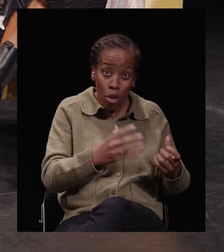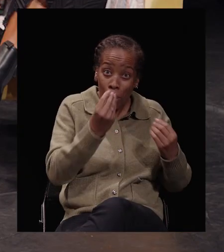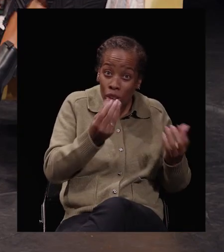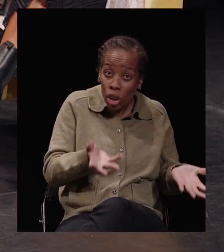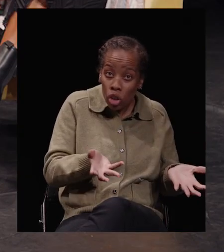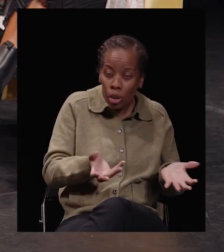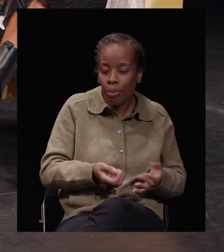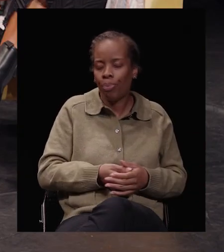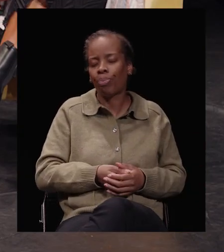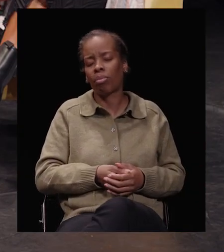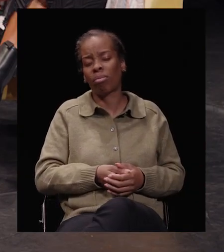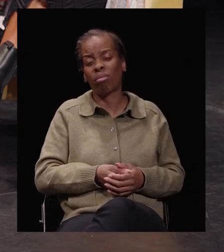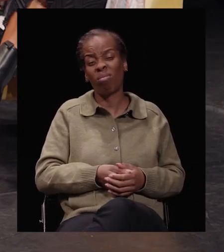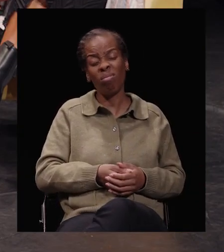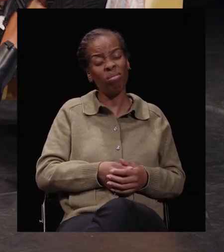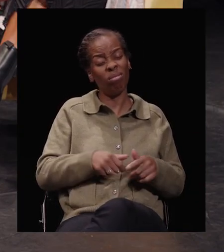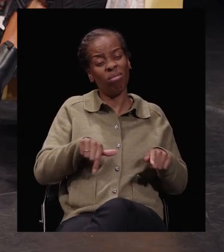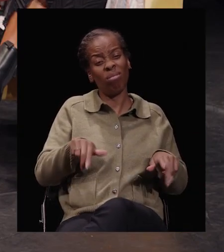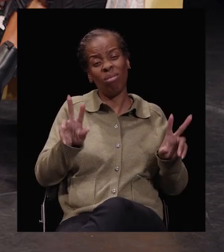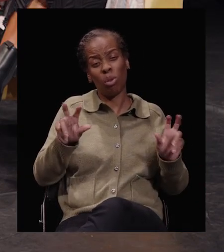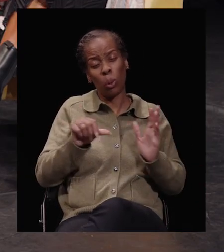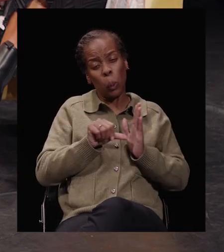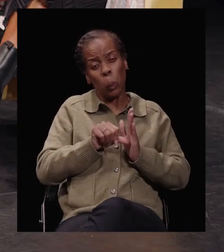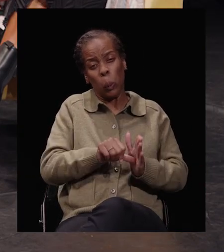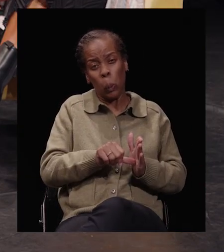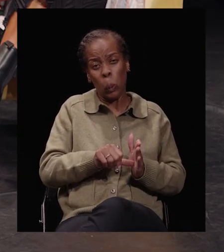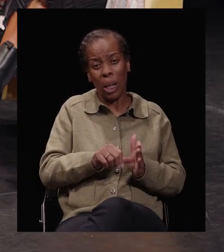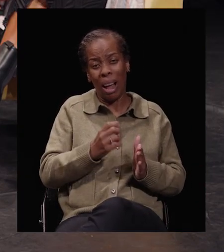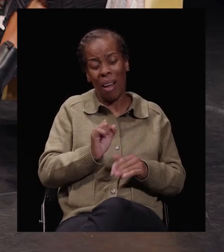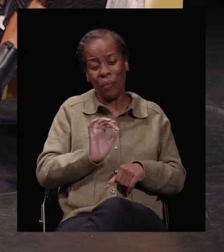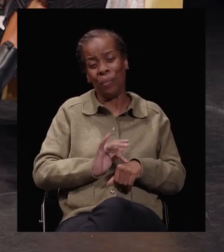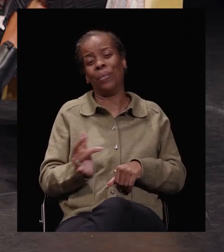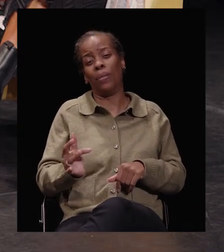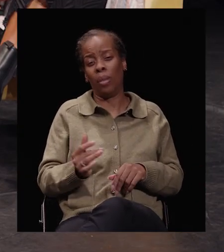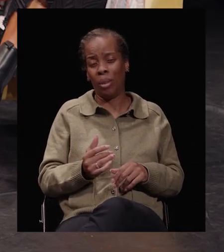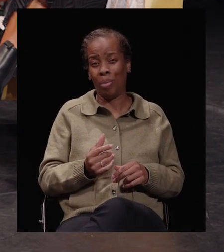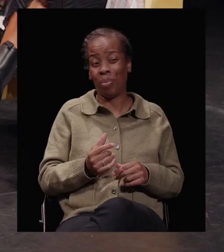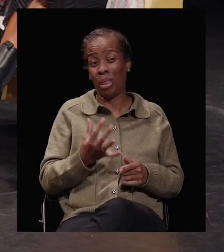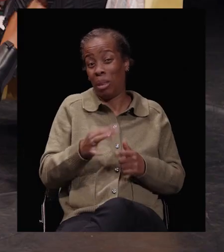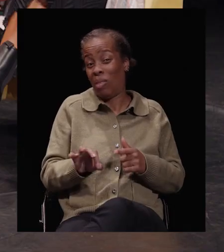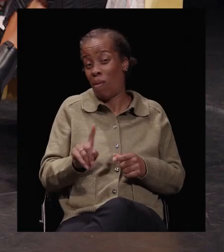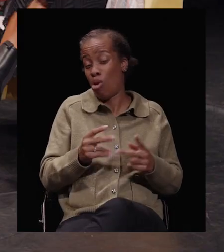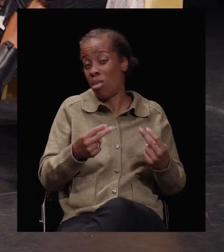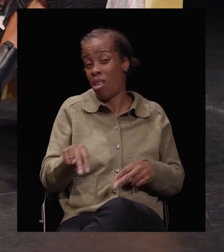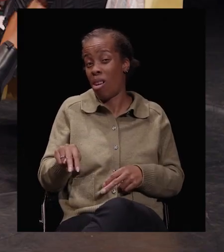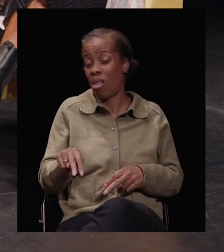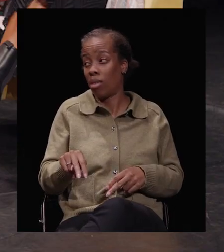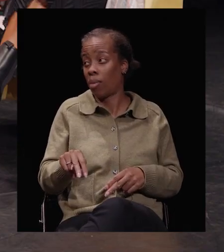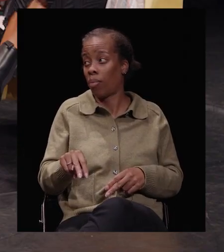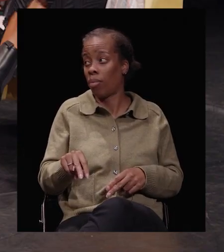I think the conversations are difficult, particularly in the dance context. But just coming back a little bit as well,